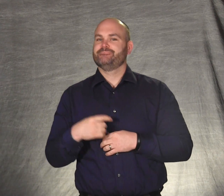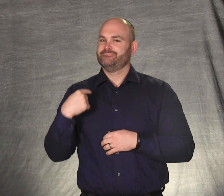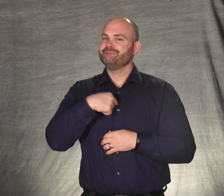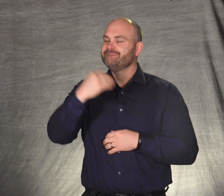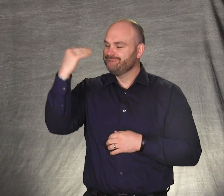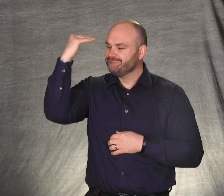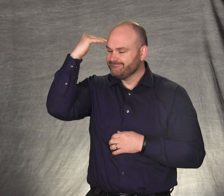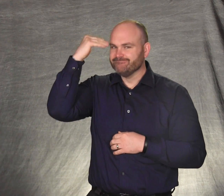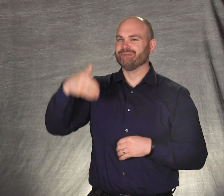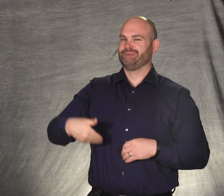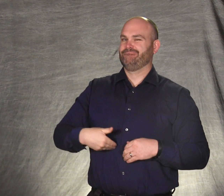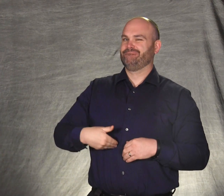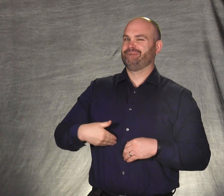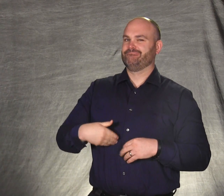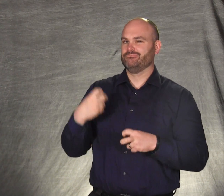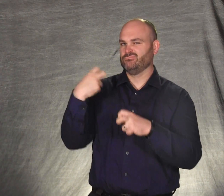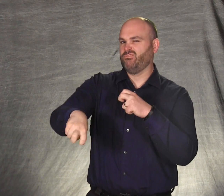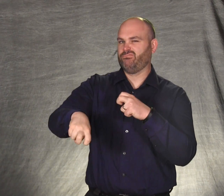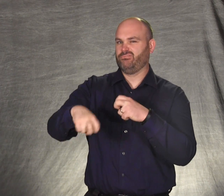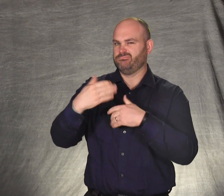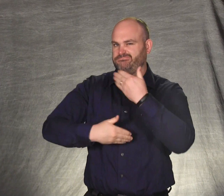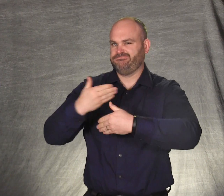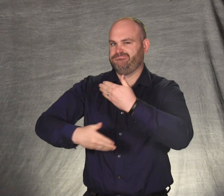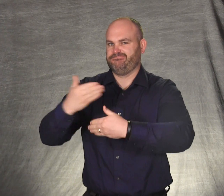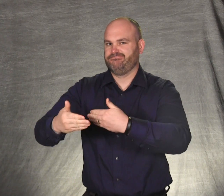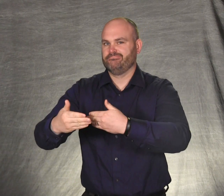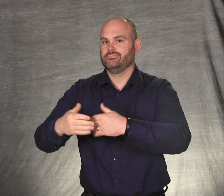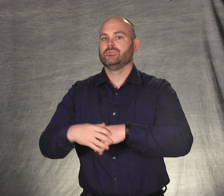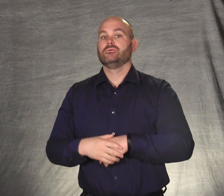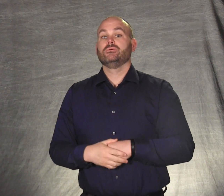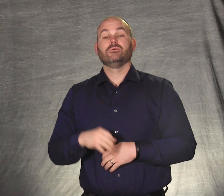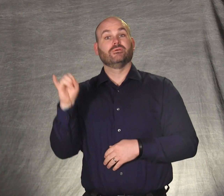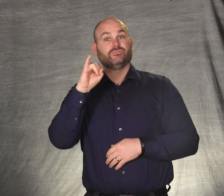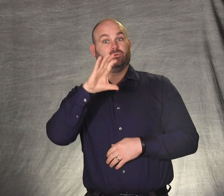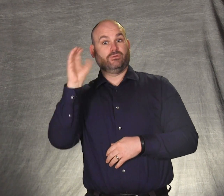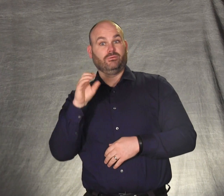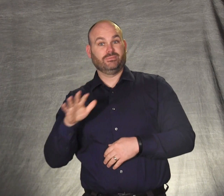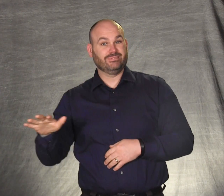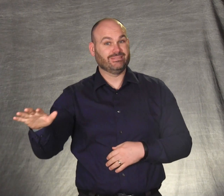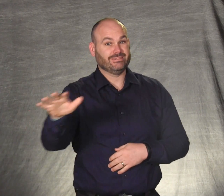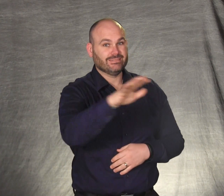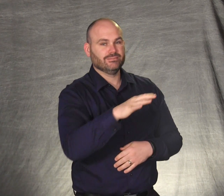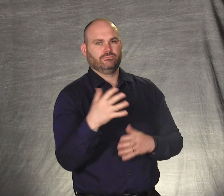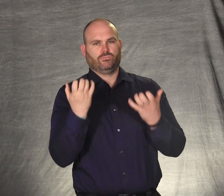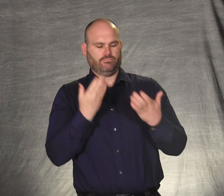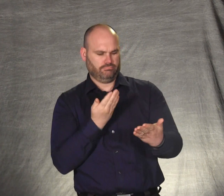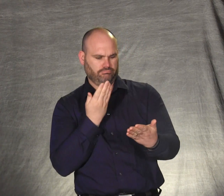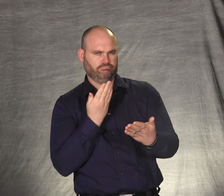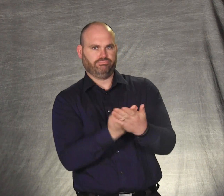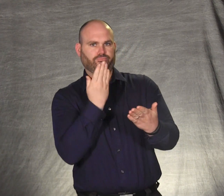We knew it would be very hard to get this bill passed. Insurance companies will want proof